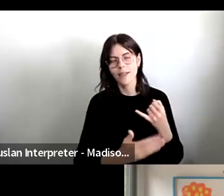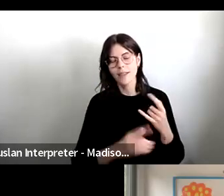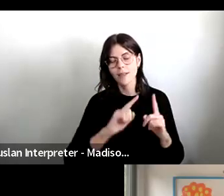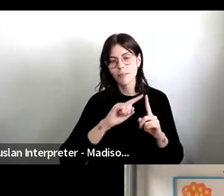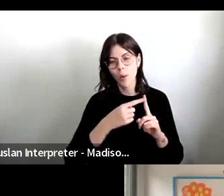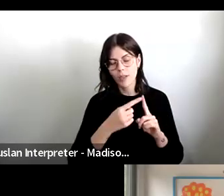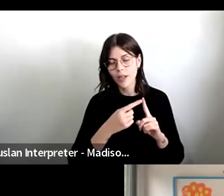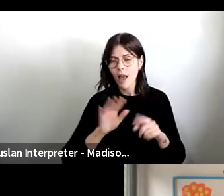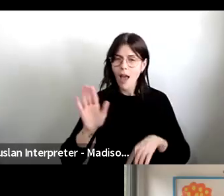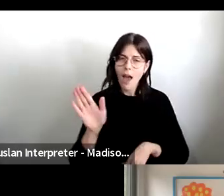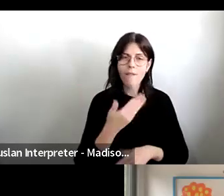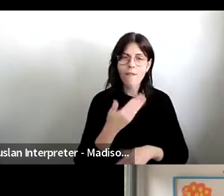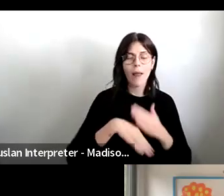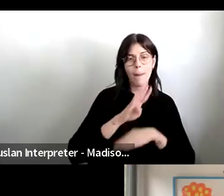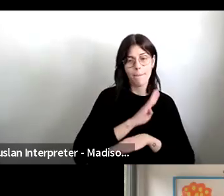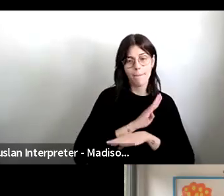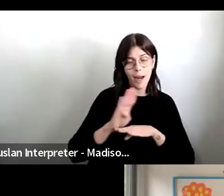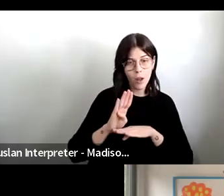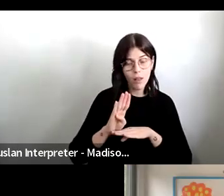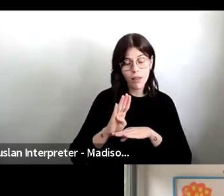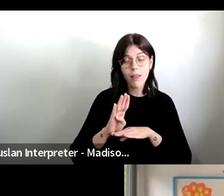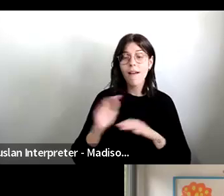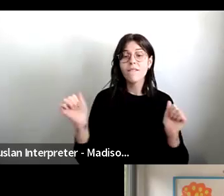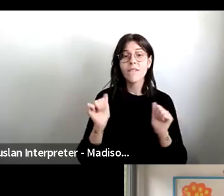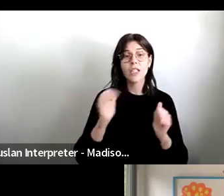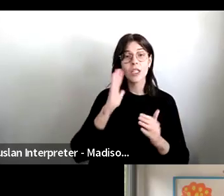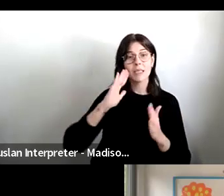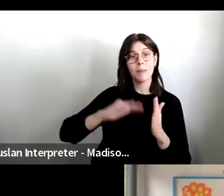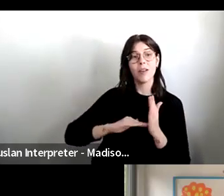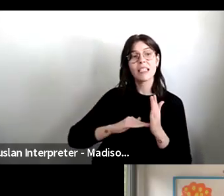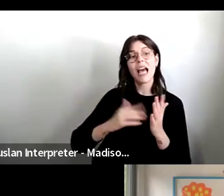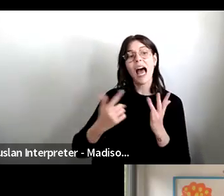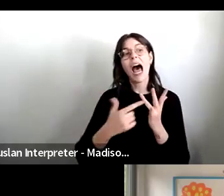everyone on the panel has been on the other side of this process, right? We've all submitted